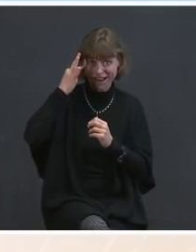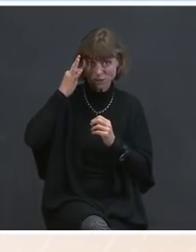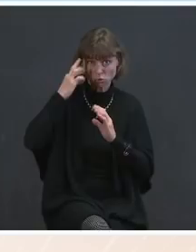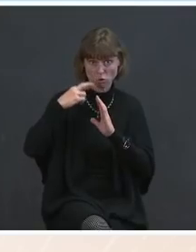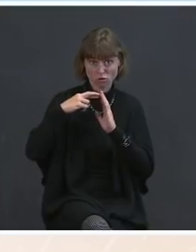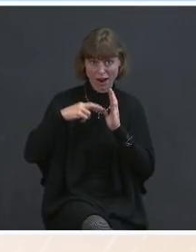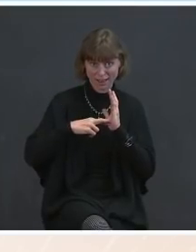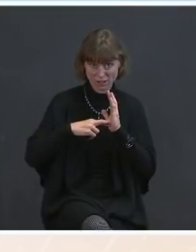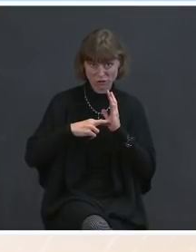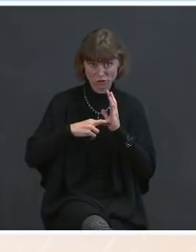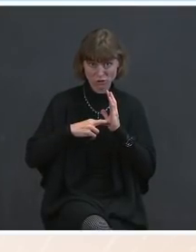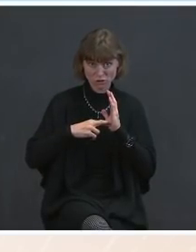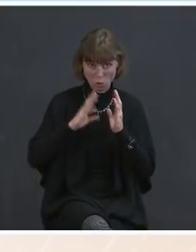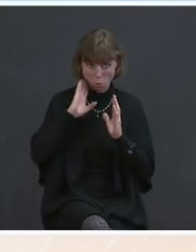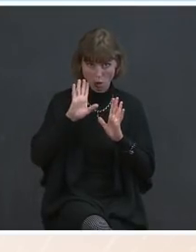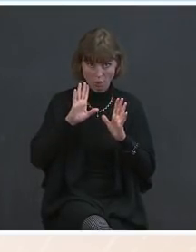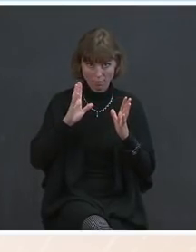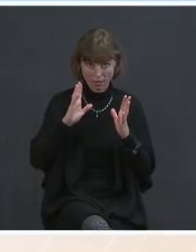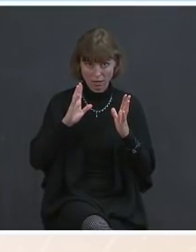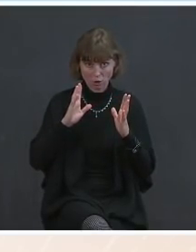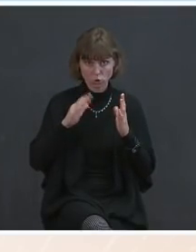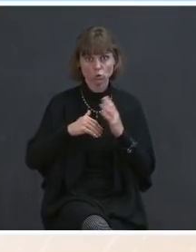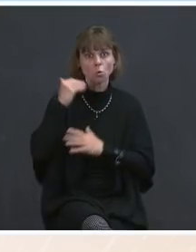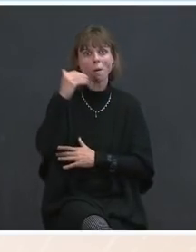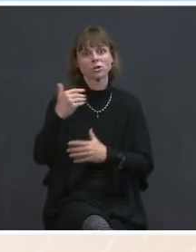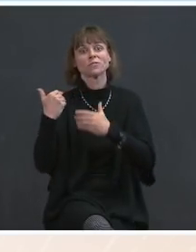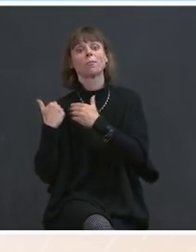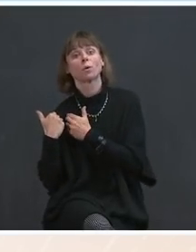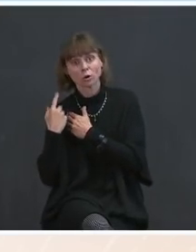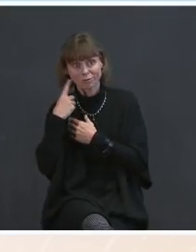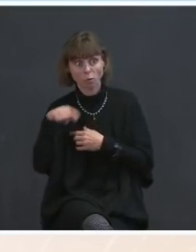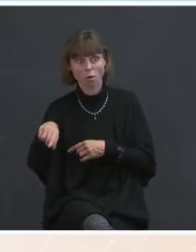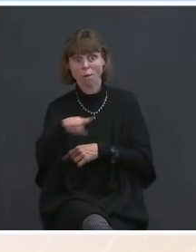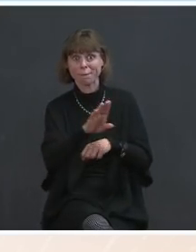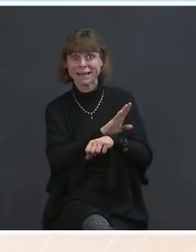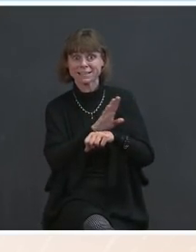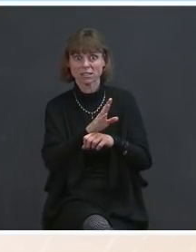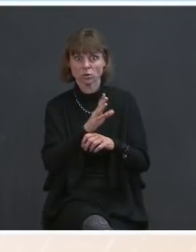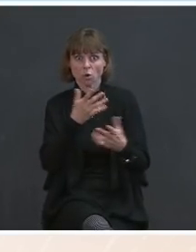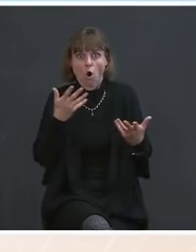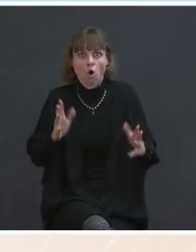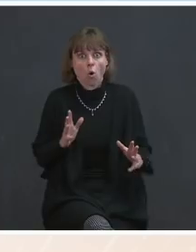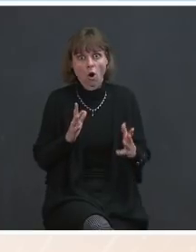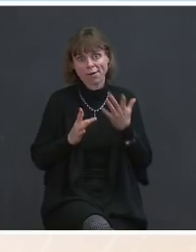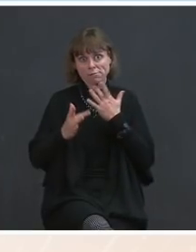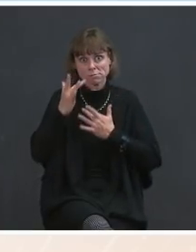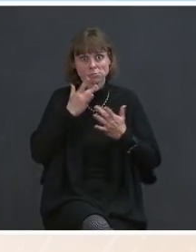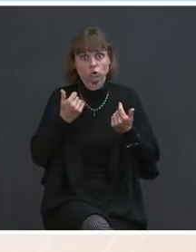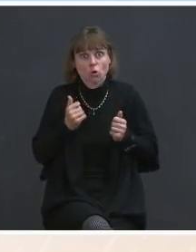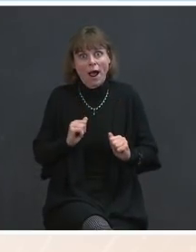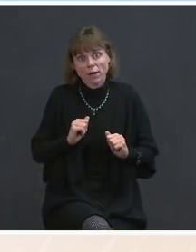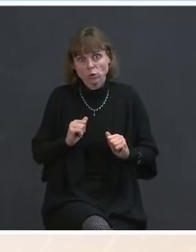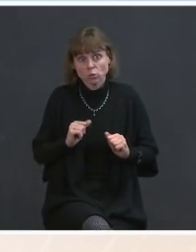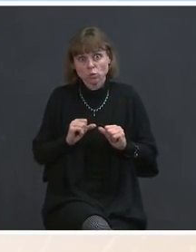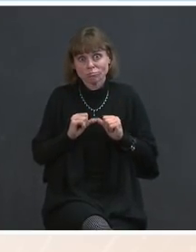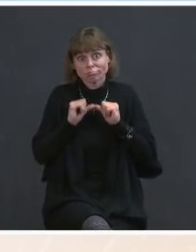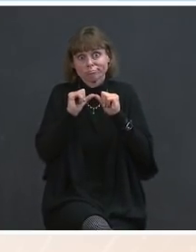might be a burden on businesses already trying to -- already struggling to survive? Ms. Psaki: Well, first, the President signed an executive order --